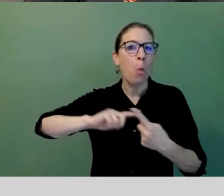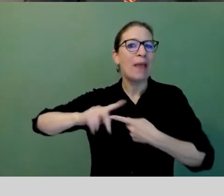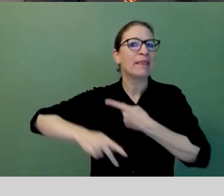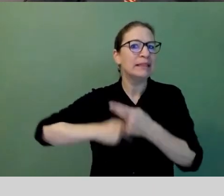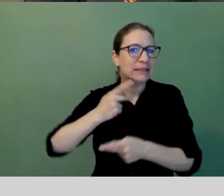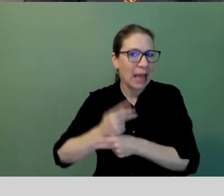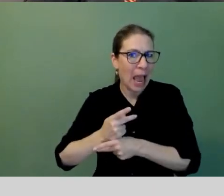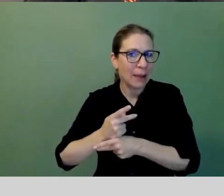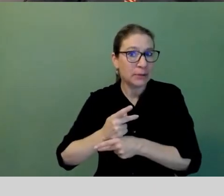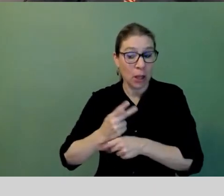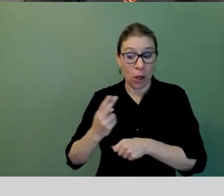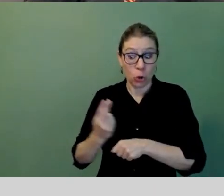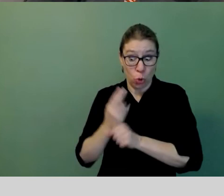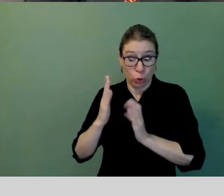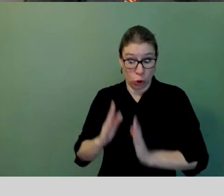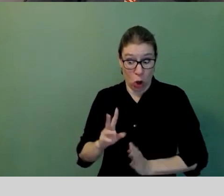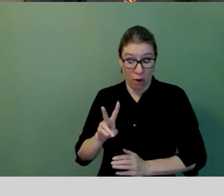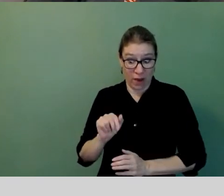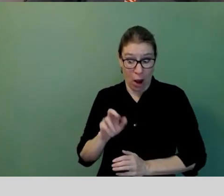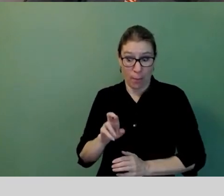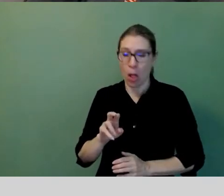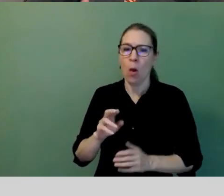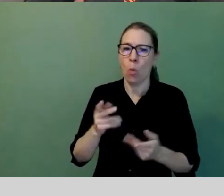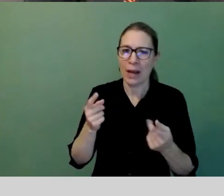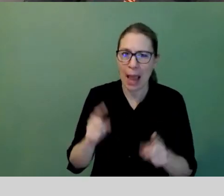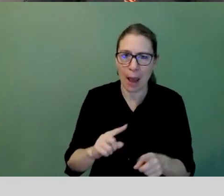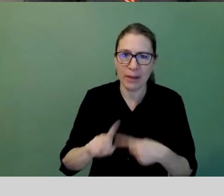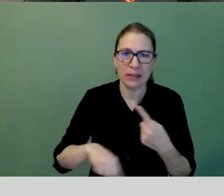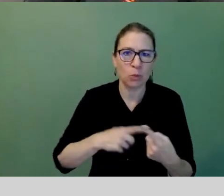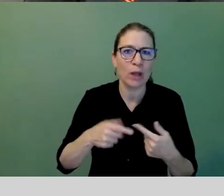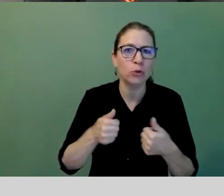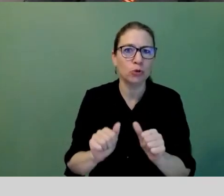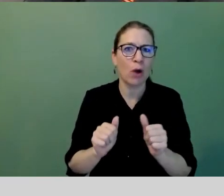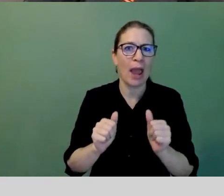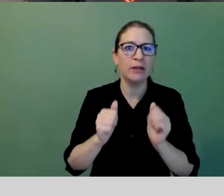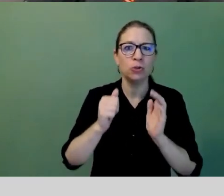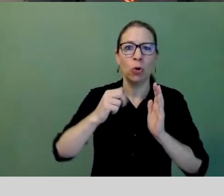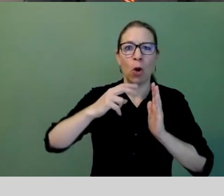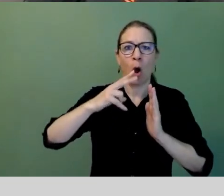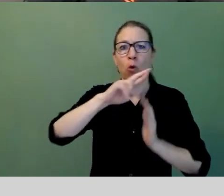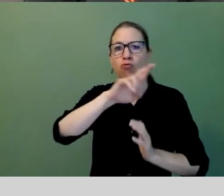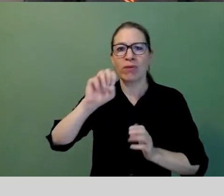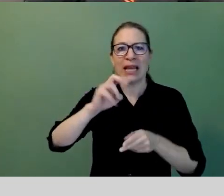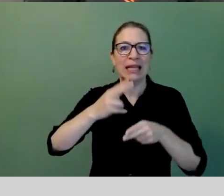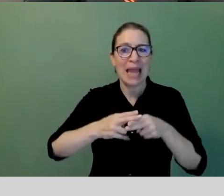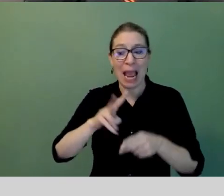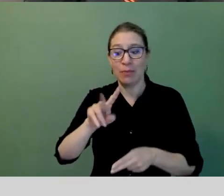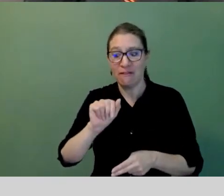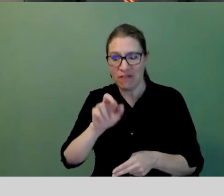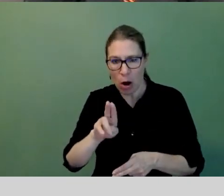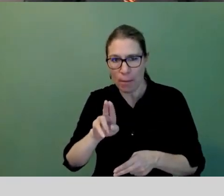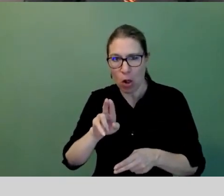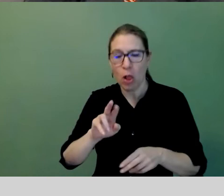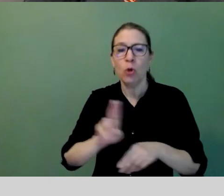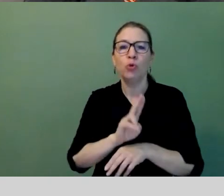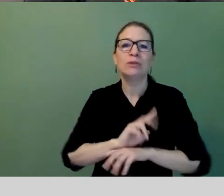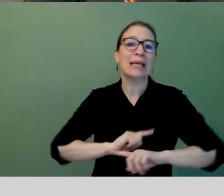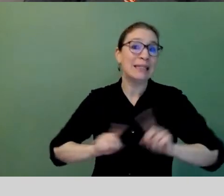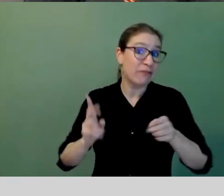or when you reuse a variable, what happens when you try to rename a variable or use a different variable name.